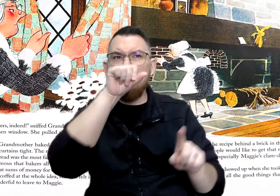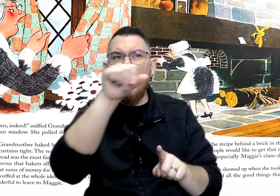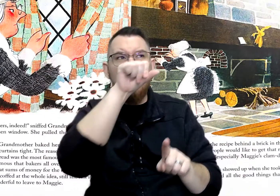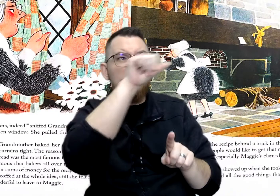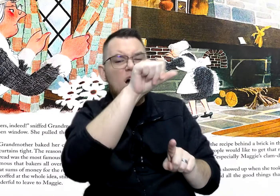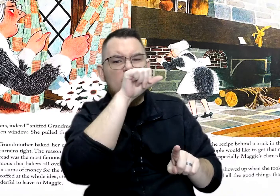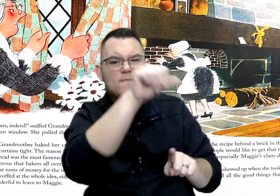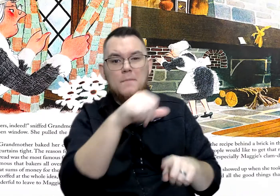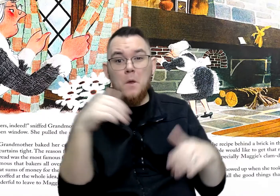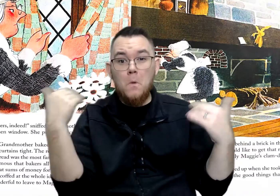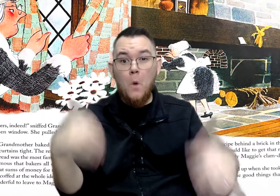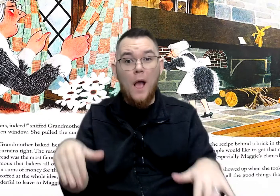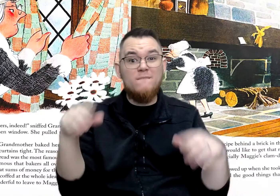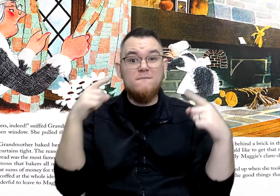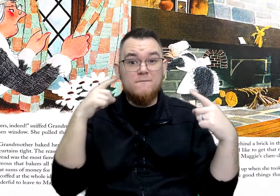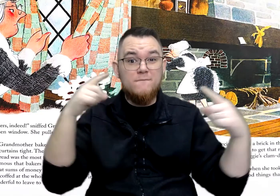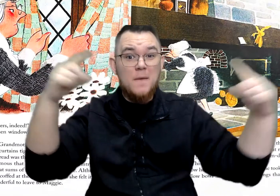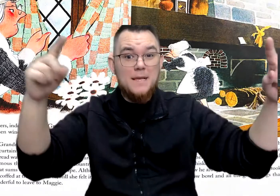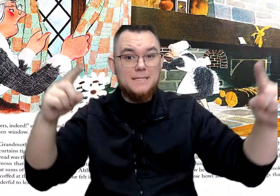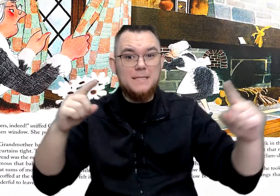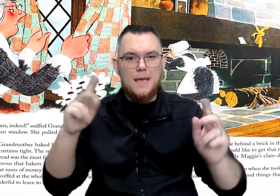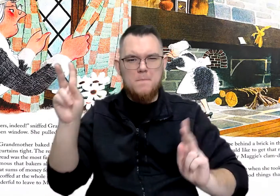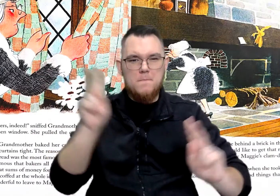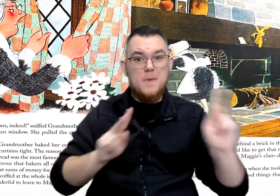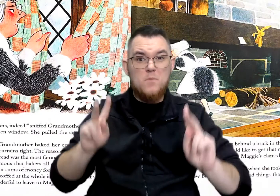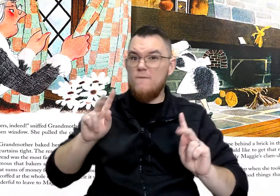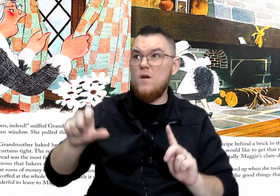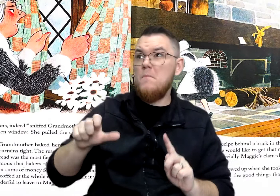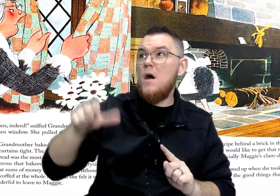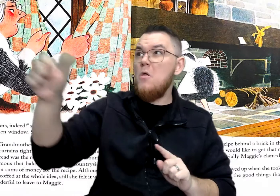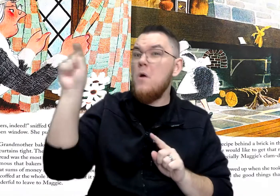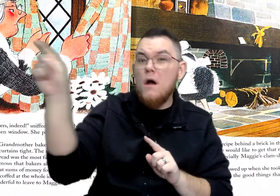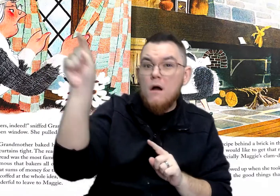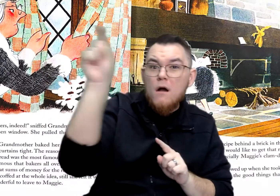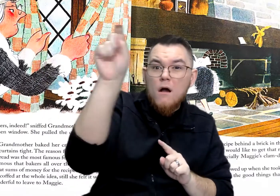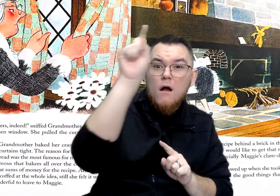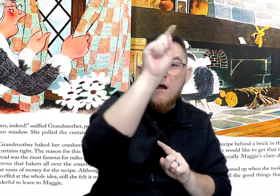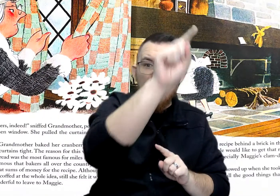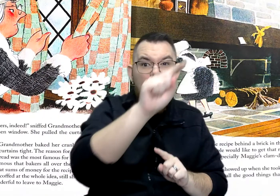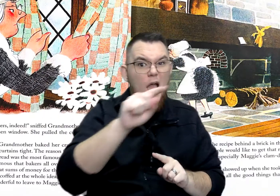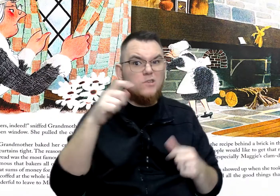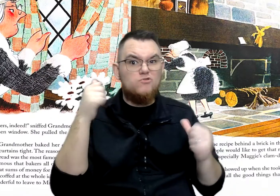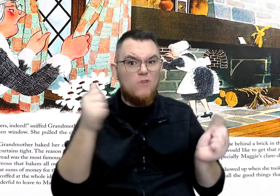It was so famous that bakers all over the countryside had offered great sums of money